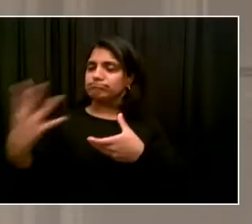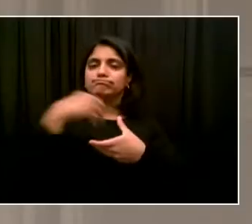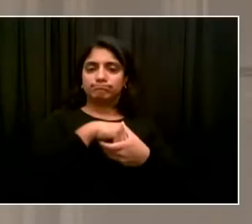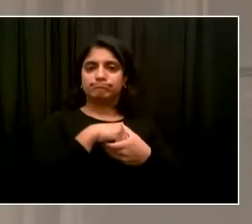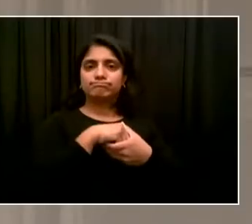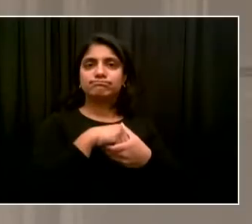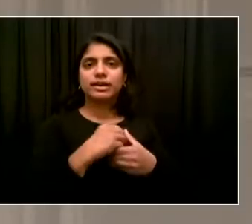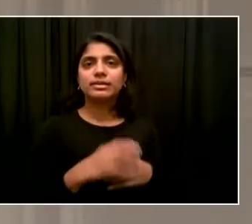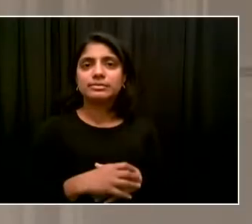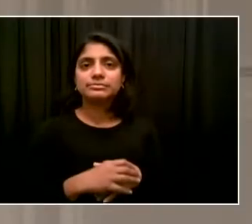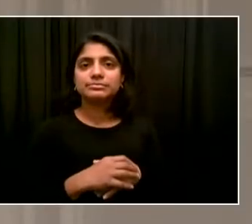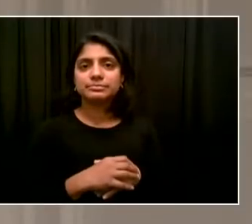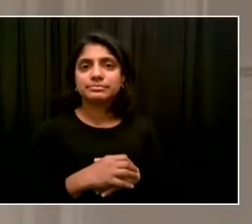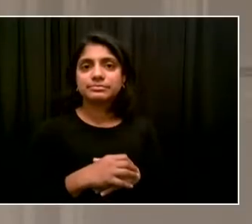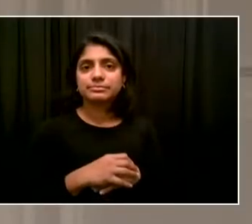WHERE ARE